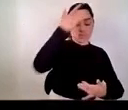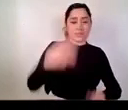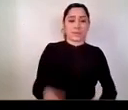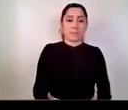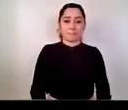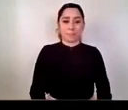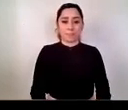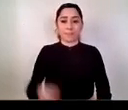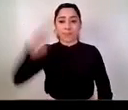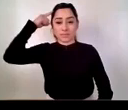and stroke.